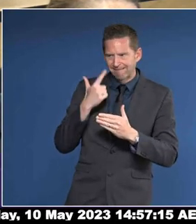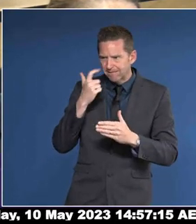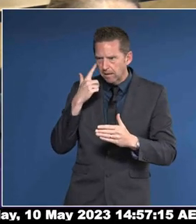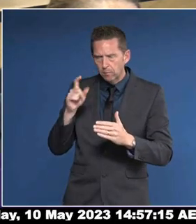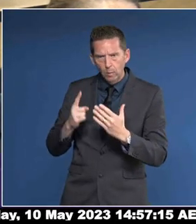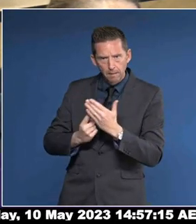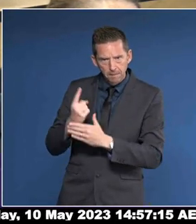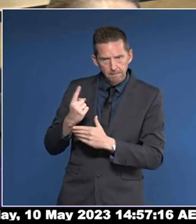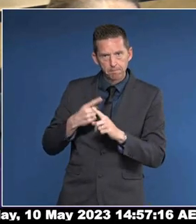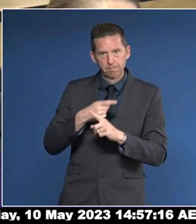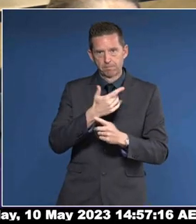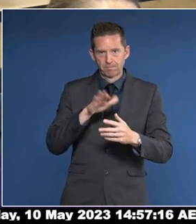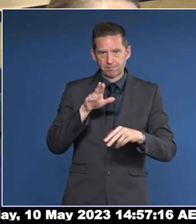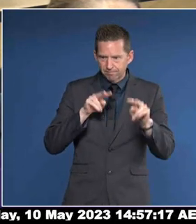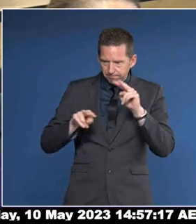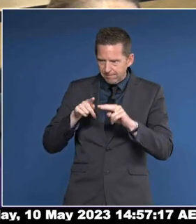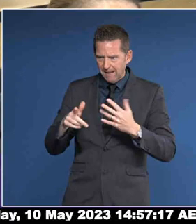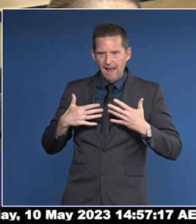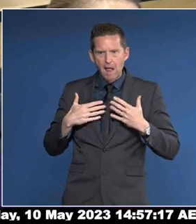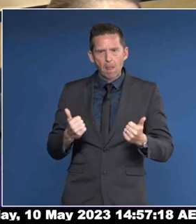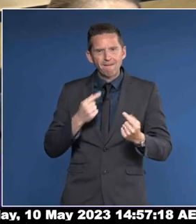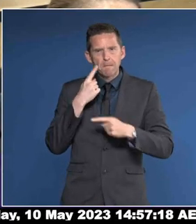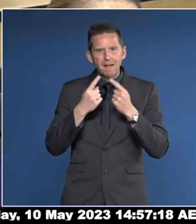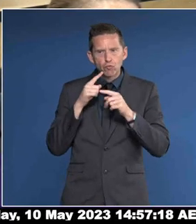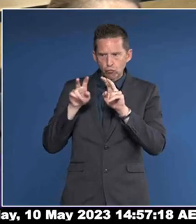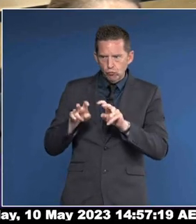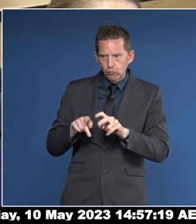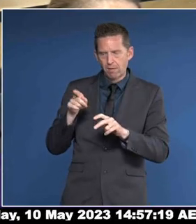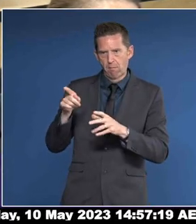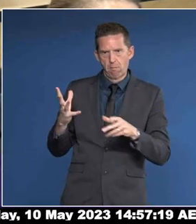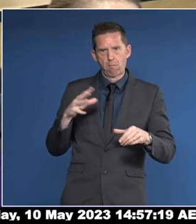source information referred to within those documents as they relate to Queensland